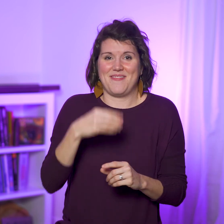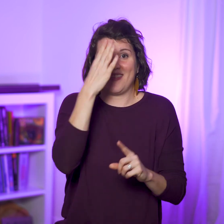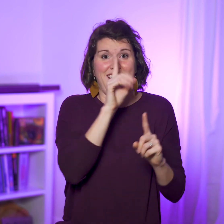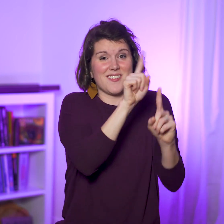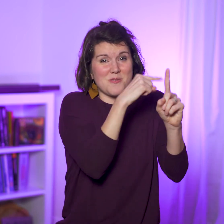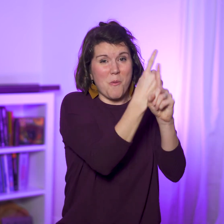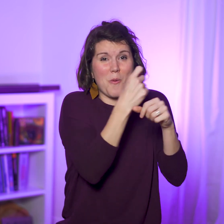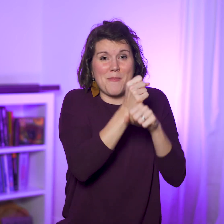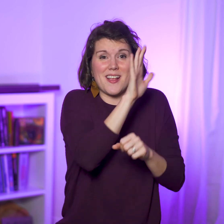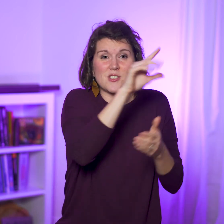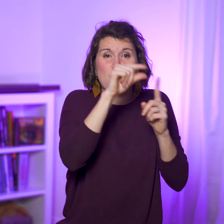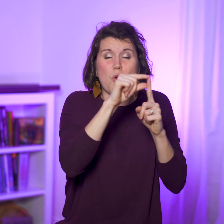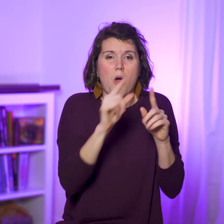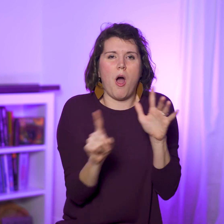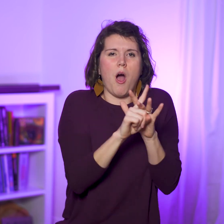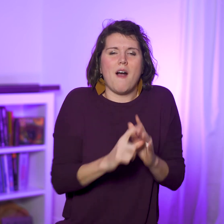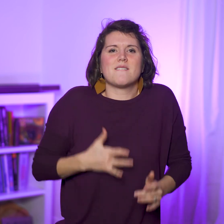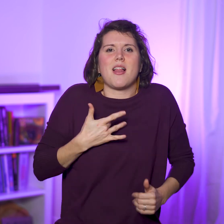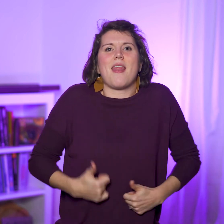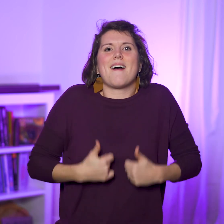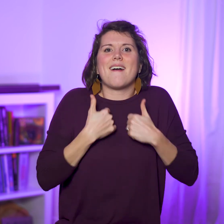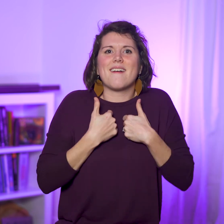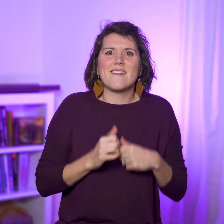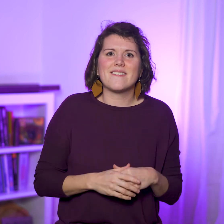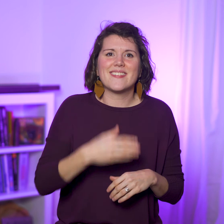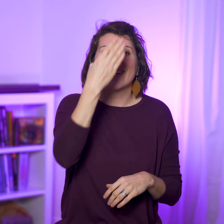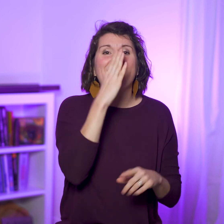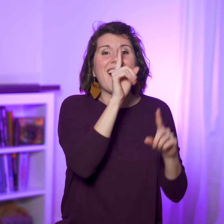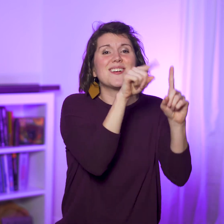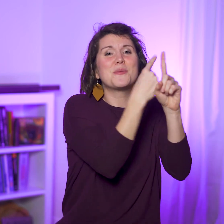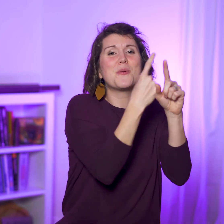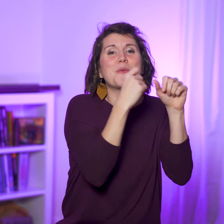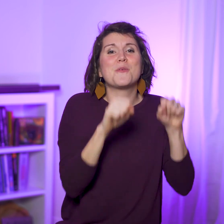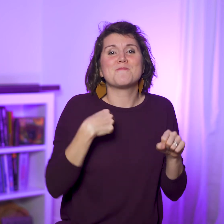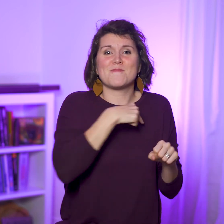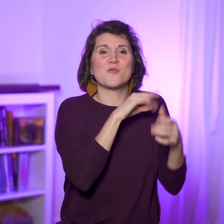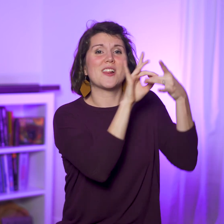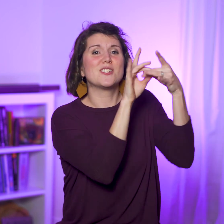God is the one who makes His Word come alive! God is the one who makes our relationship